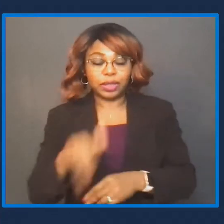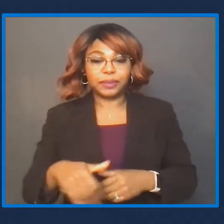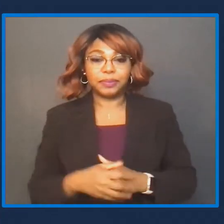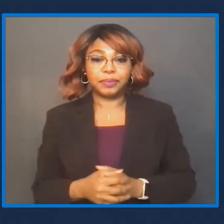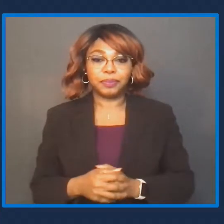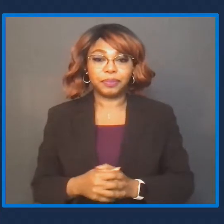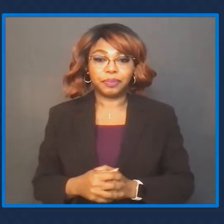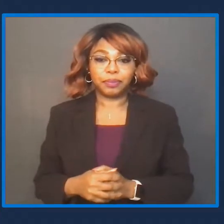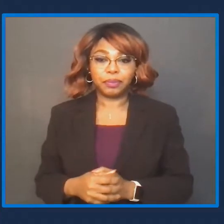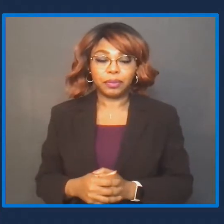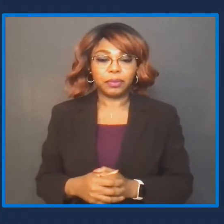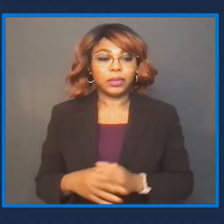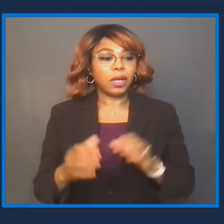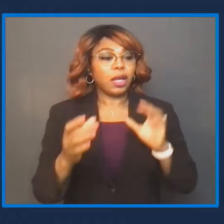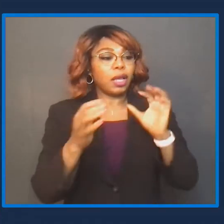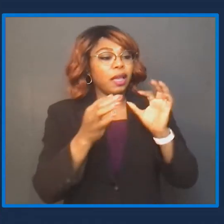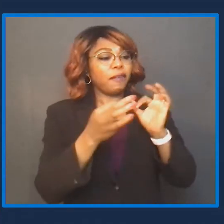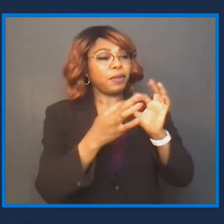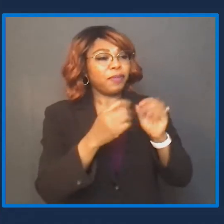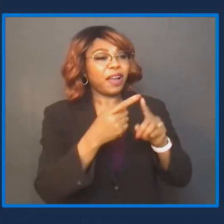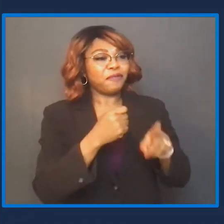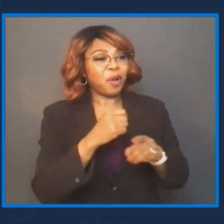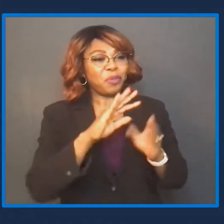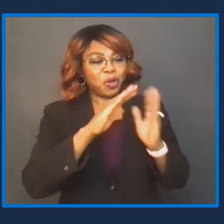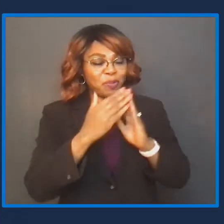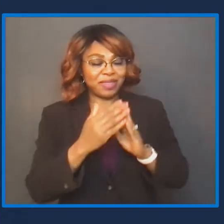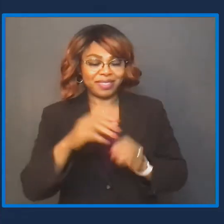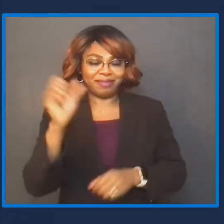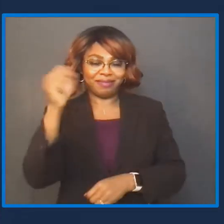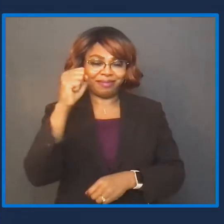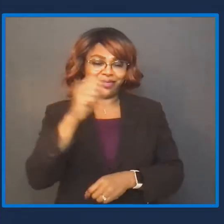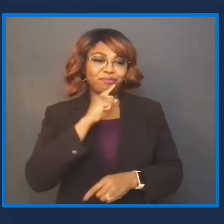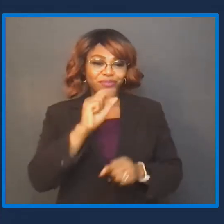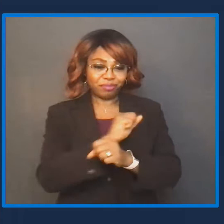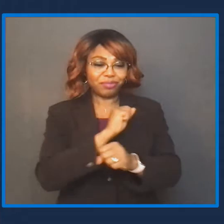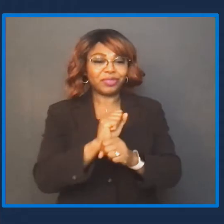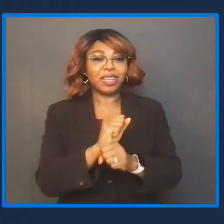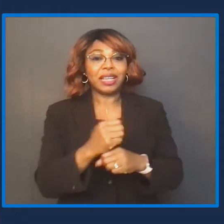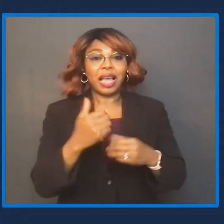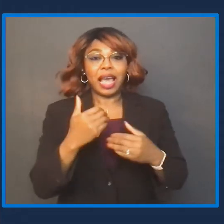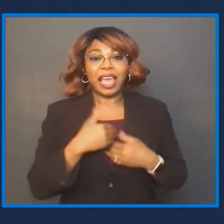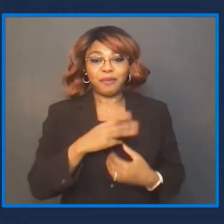Feedback from the community, absolutely. I have my water next to me at the table here.